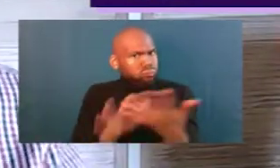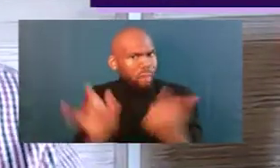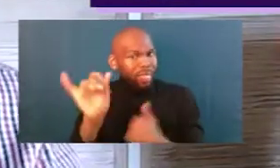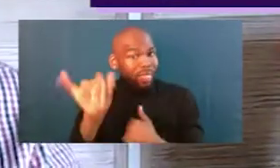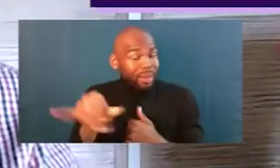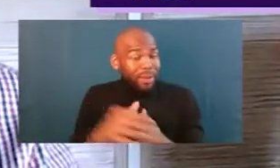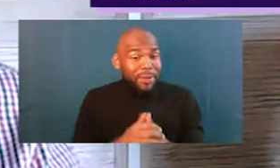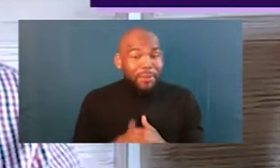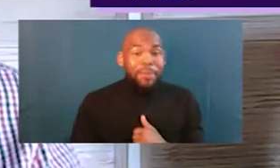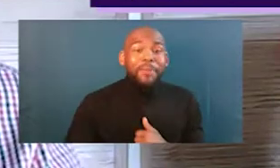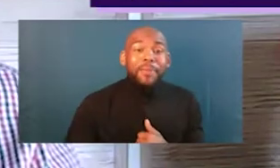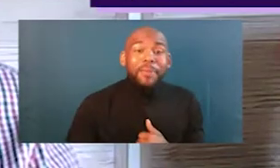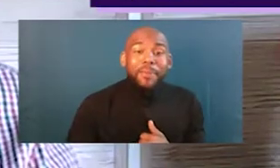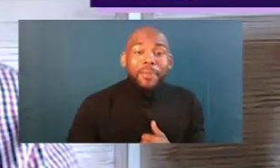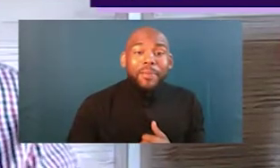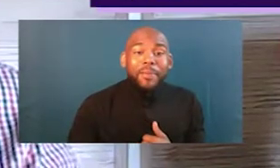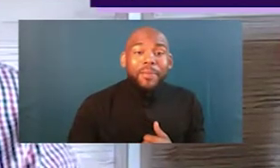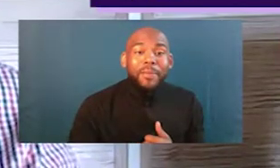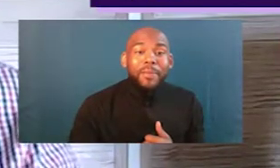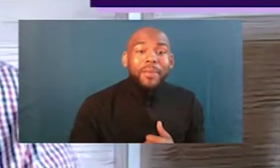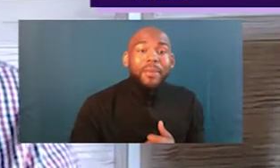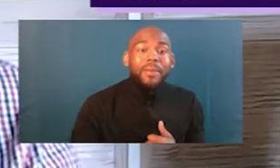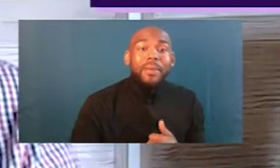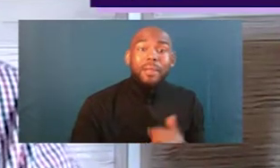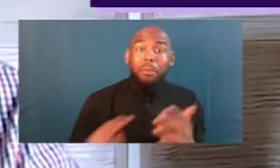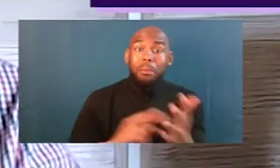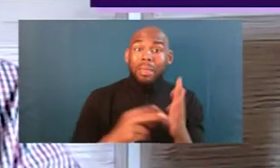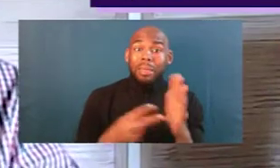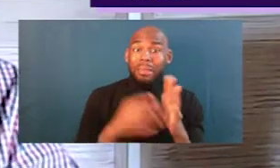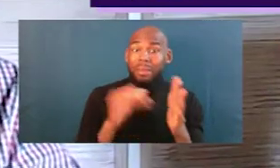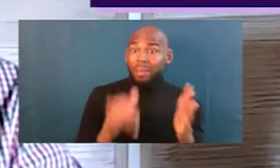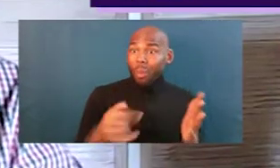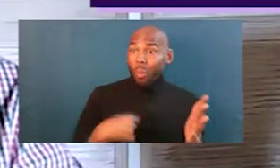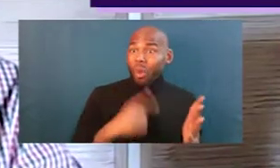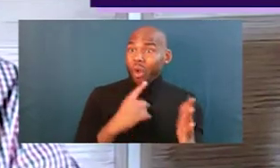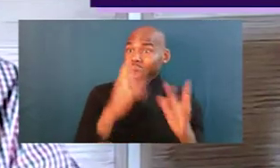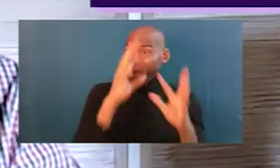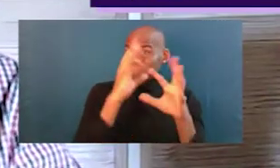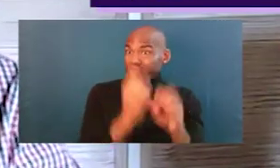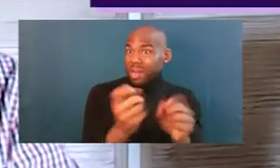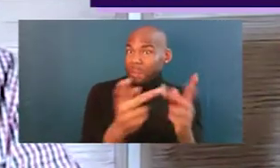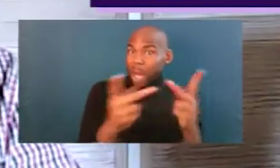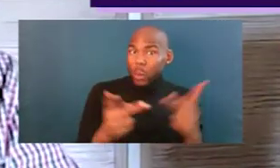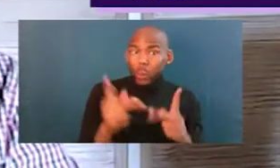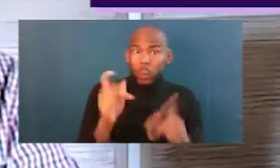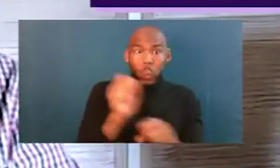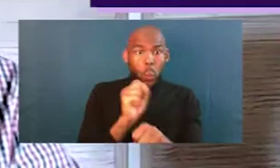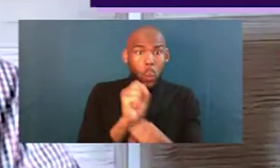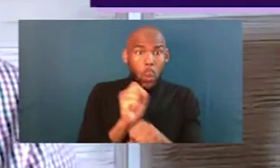and it means that we're an attractive employer to work for. It's really as simple as that.